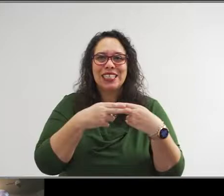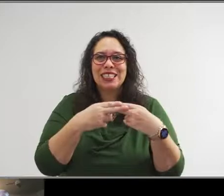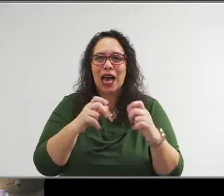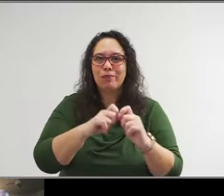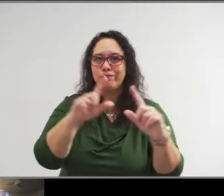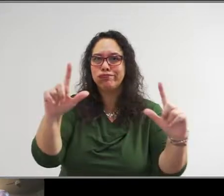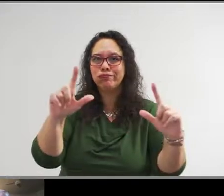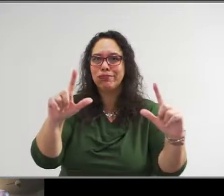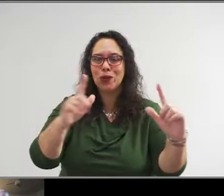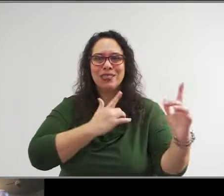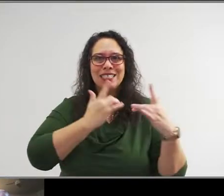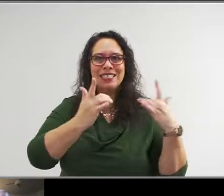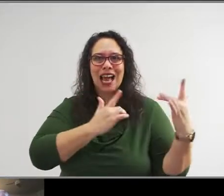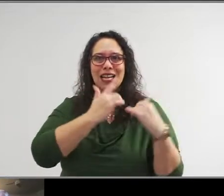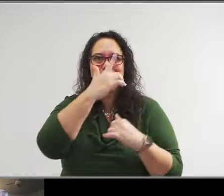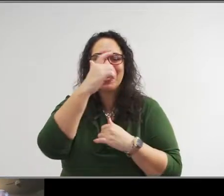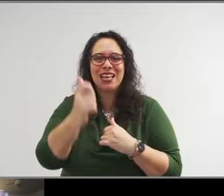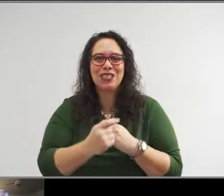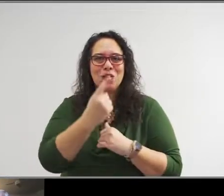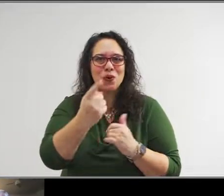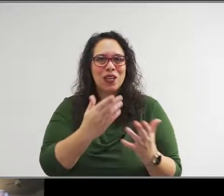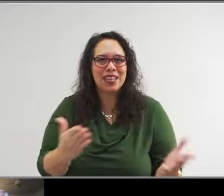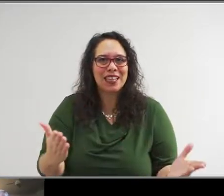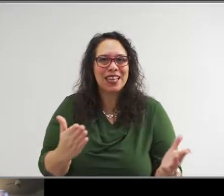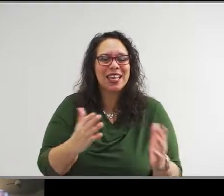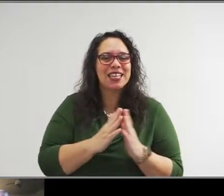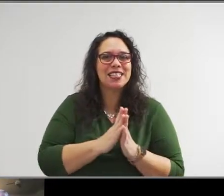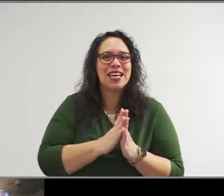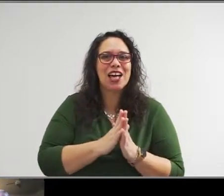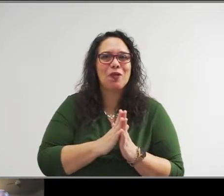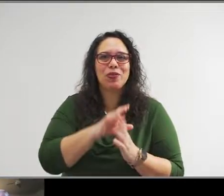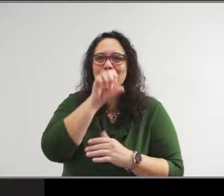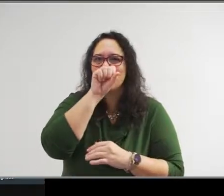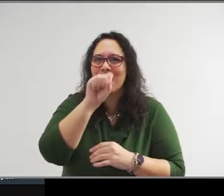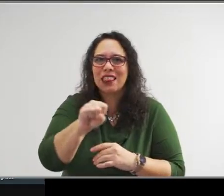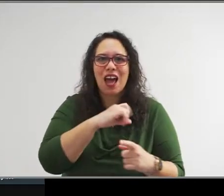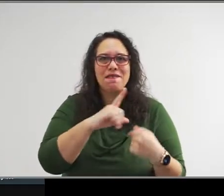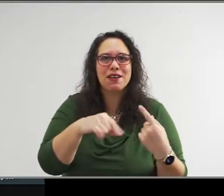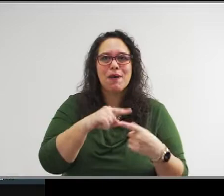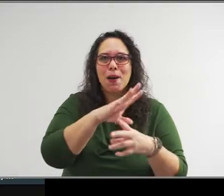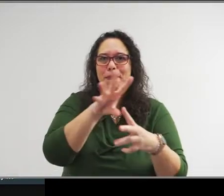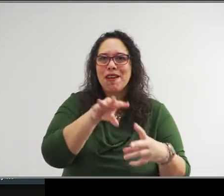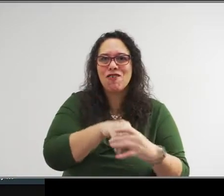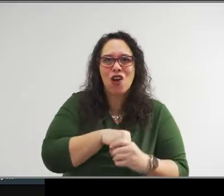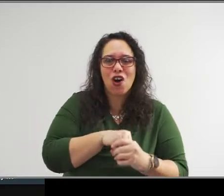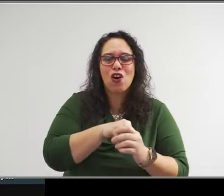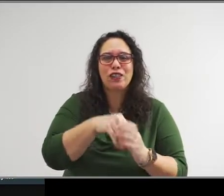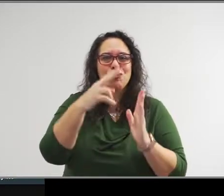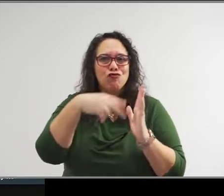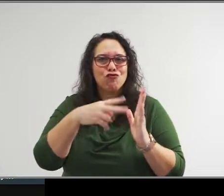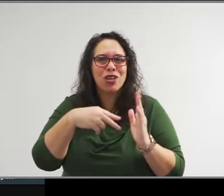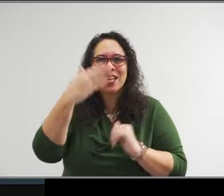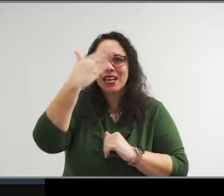it was exciting because that's one of the things that we love about being involved is reading in front of kids